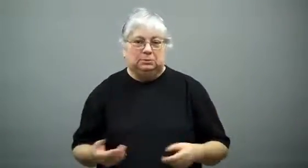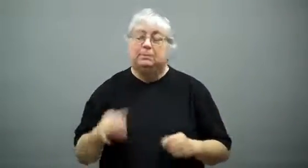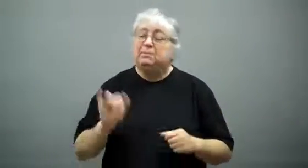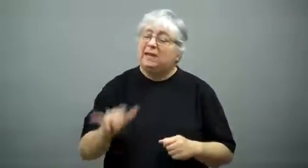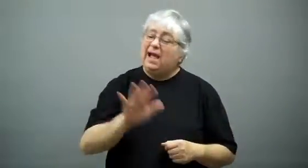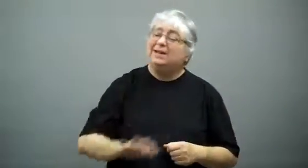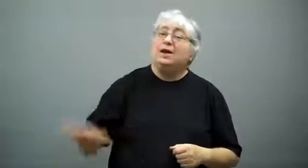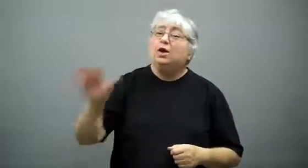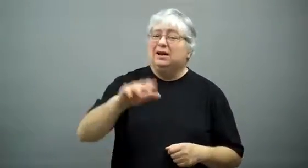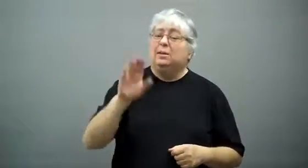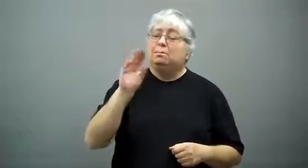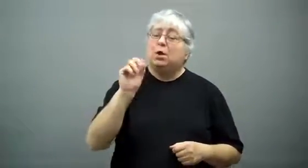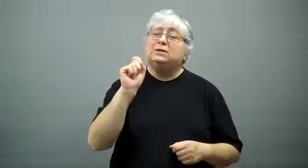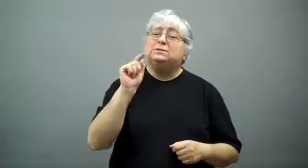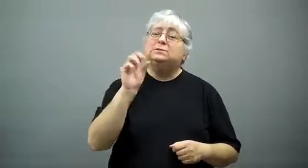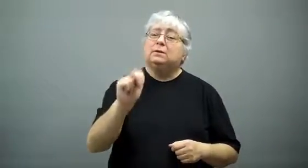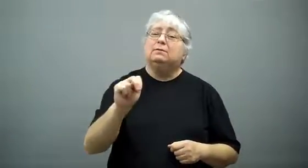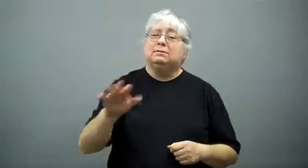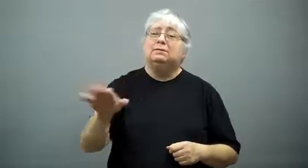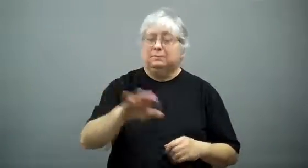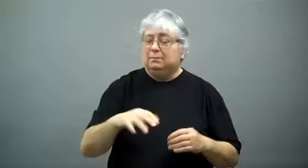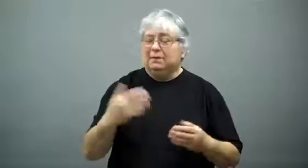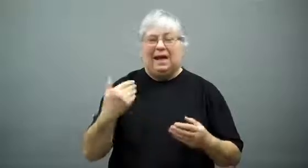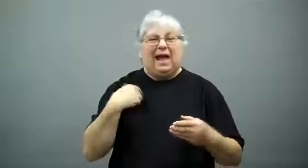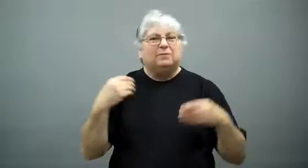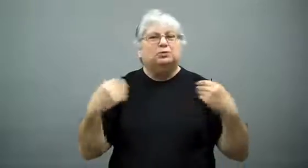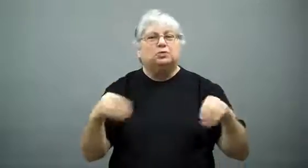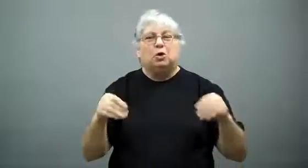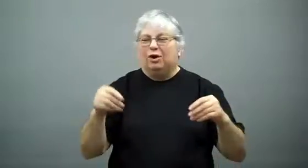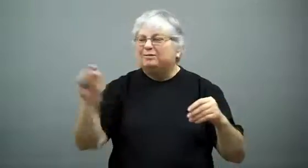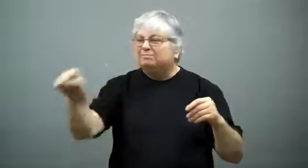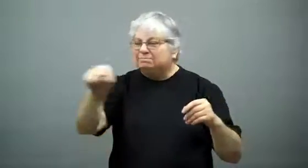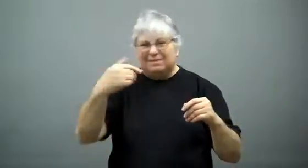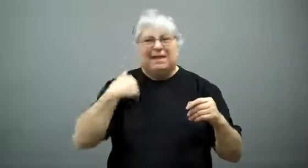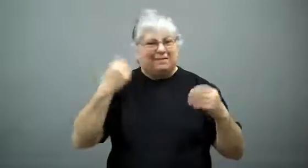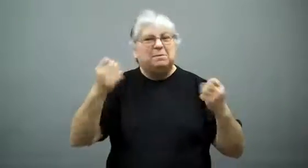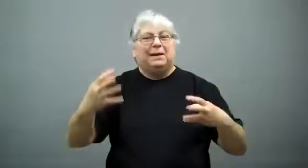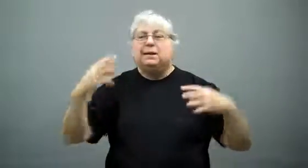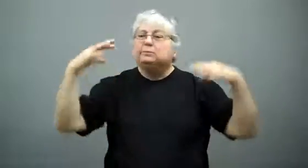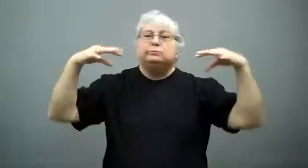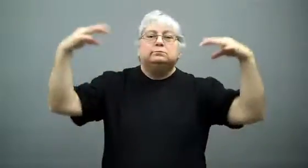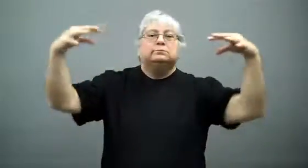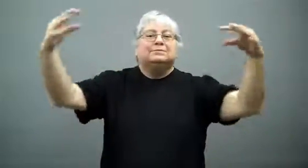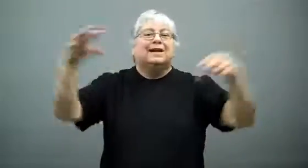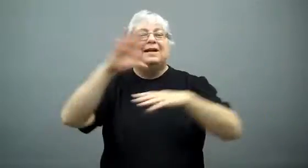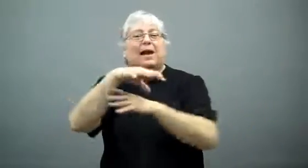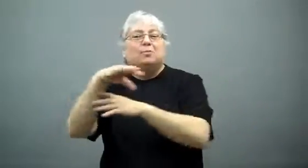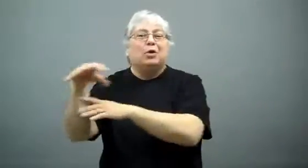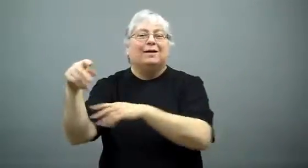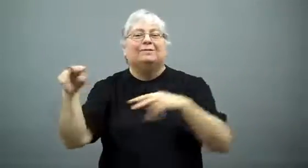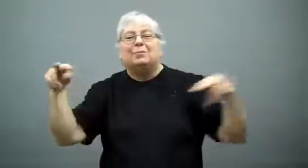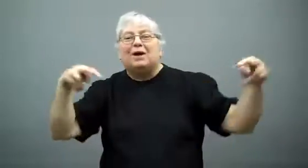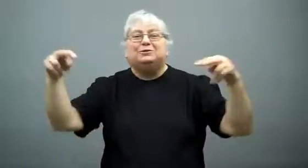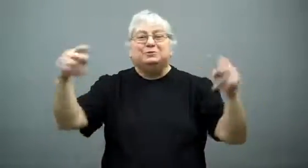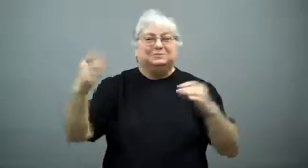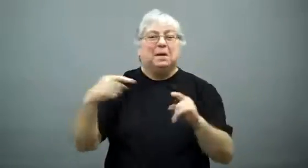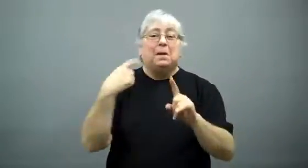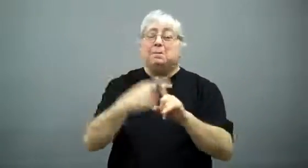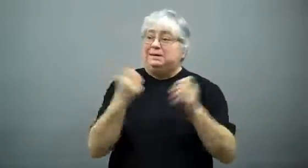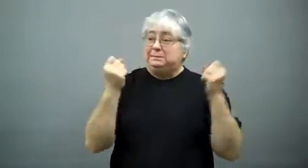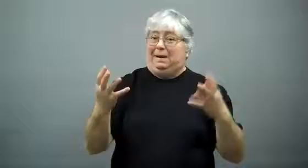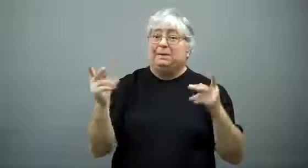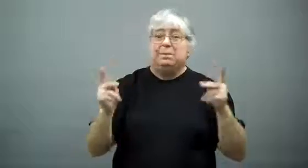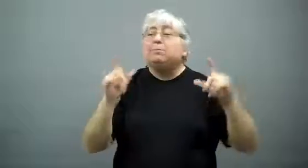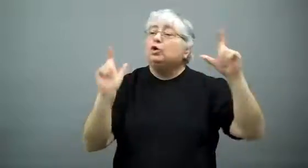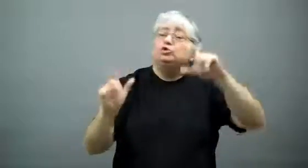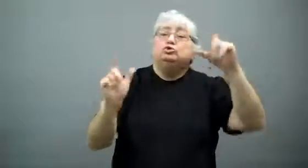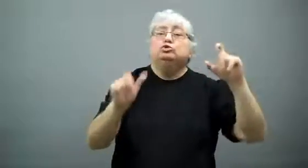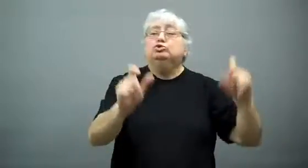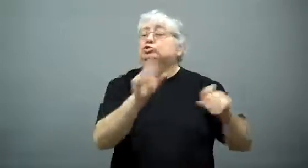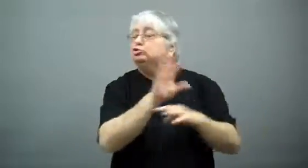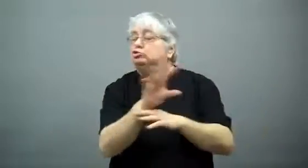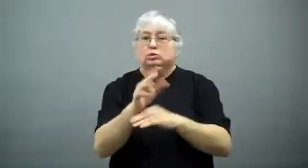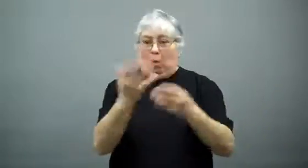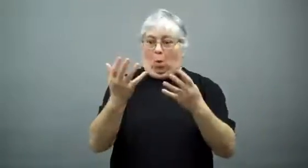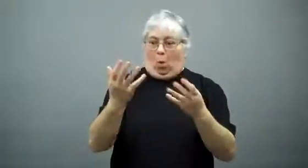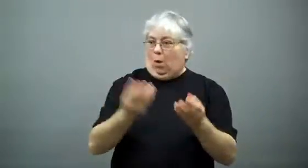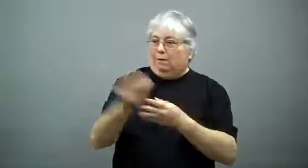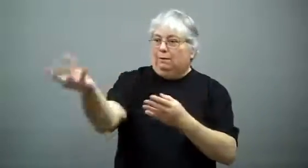The stores in that area of Boston have surveillance cameras.